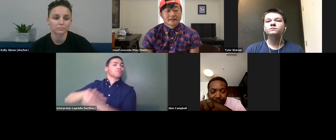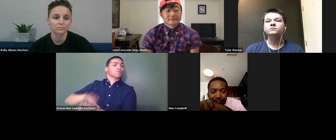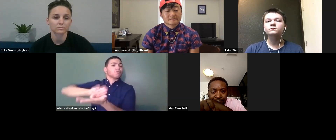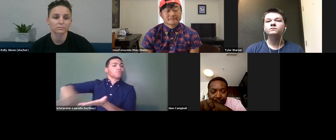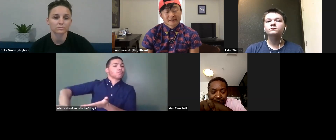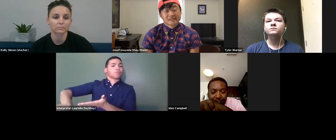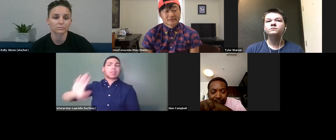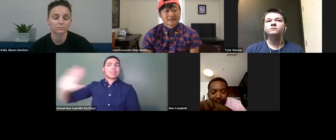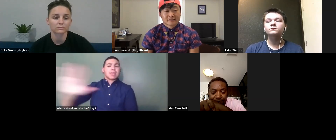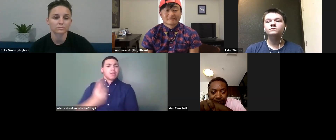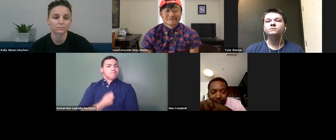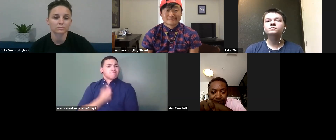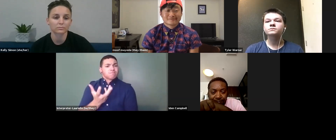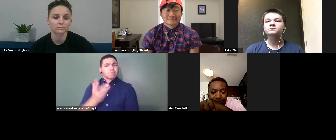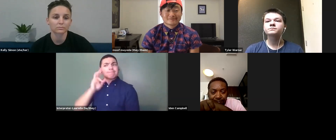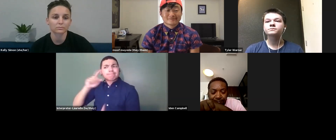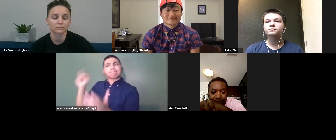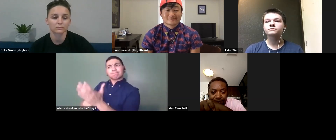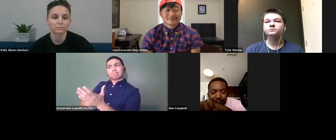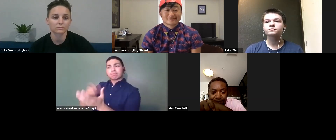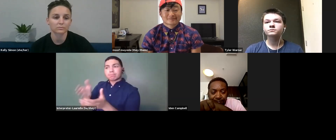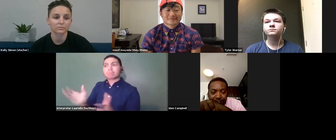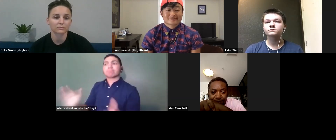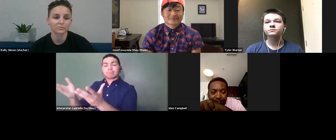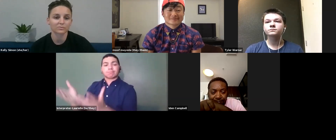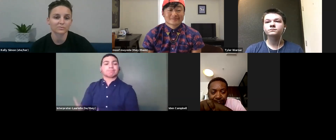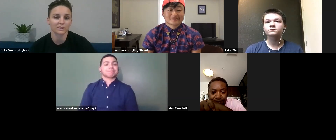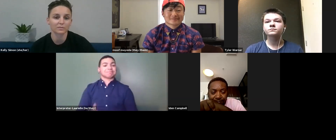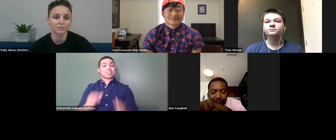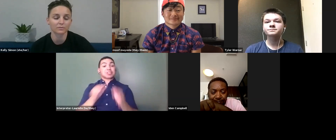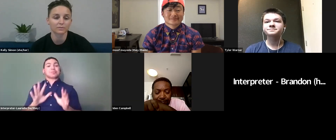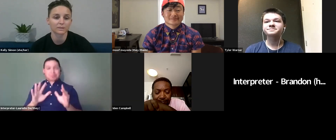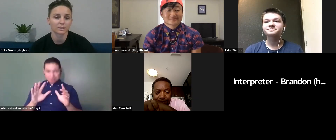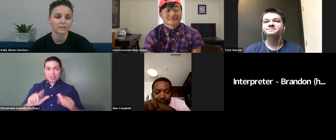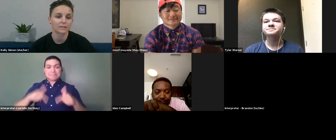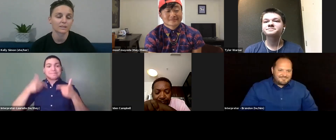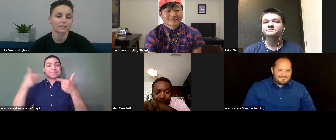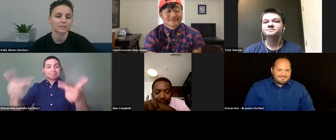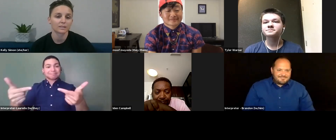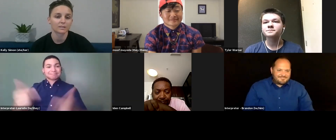Or build a more inclusive culture and lift up the